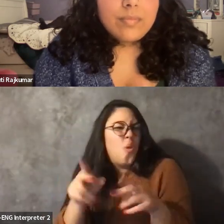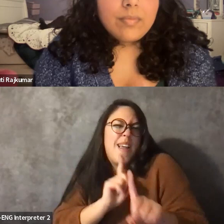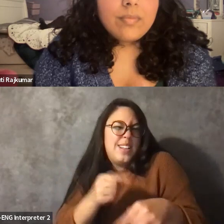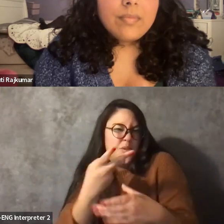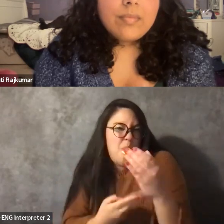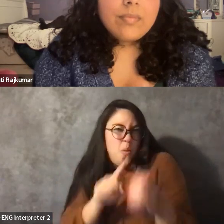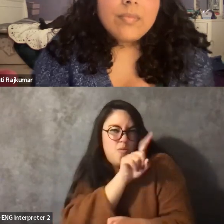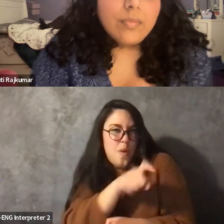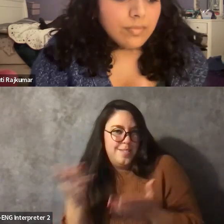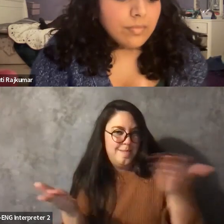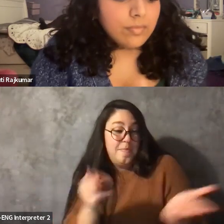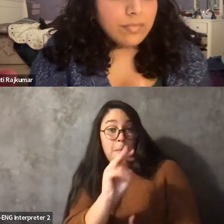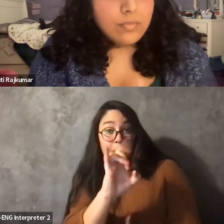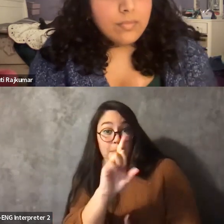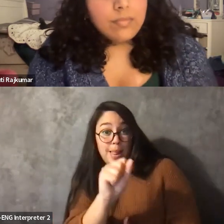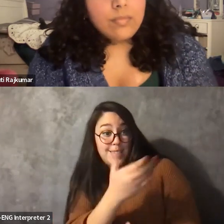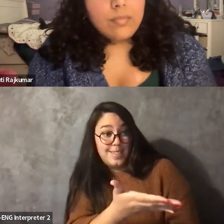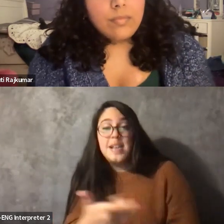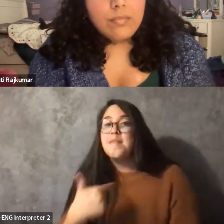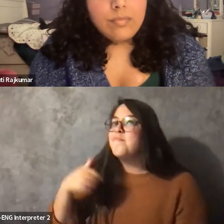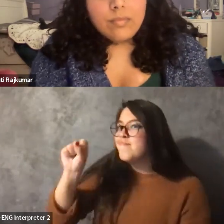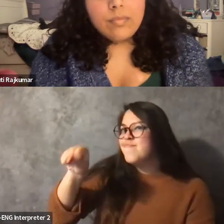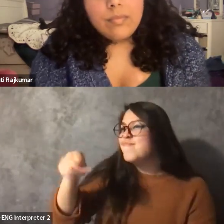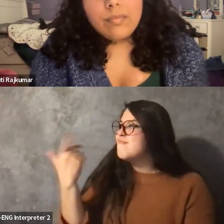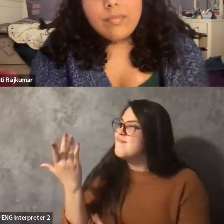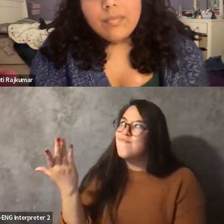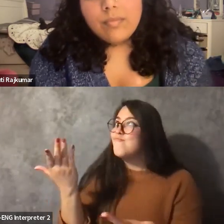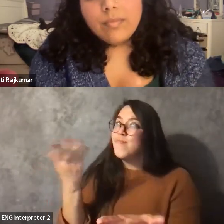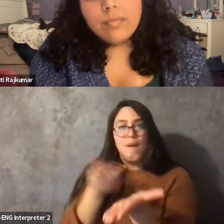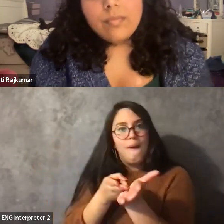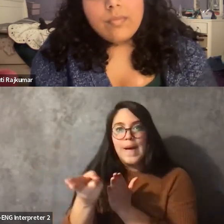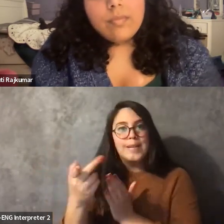Yeah. So honestly, I've always been interested in psychology as more